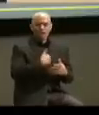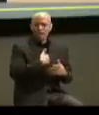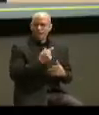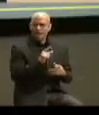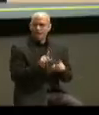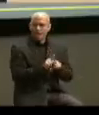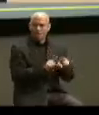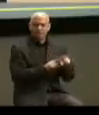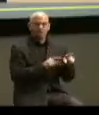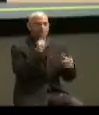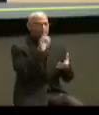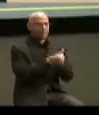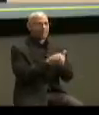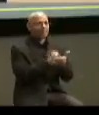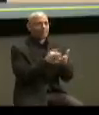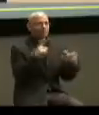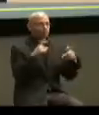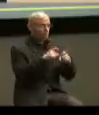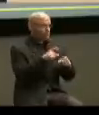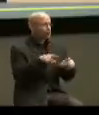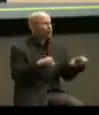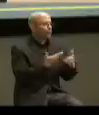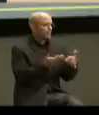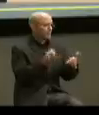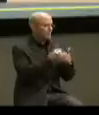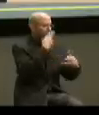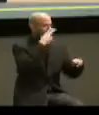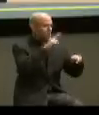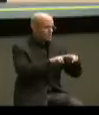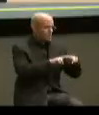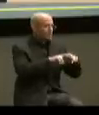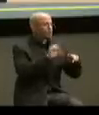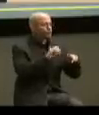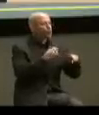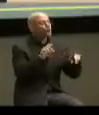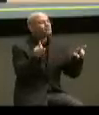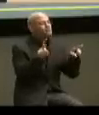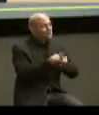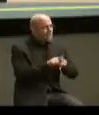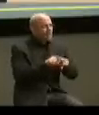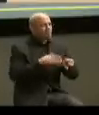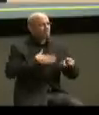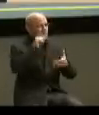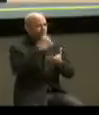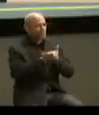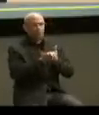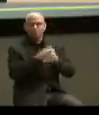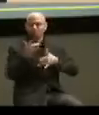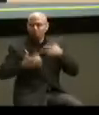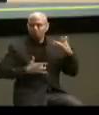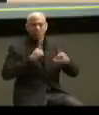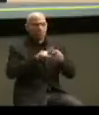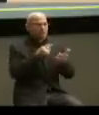I ALSO BELIEVE IT'S CRITICAL THAT YOU DO THINGS THAT ARE FUN. SO JUST LIKE SEAN WAS REALLY EXCITED WHEN HE BOUGHT HIS